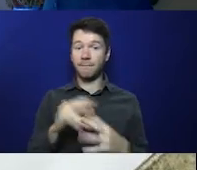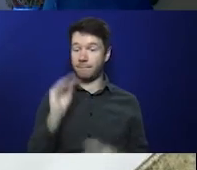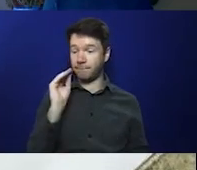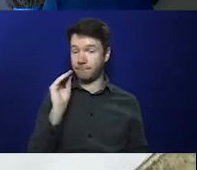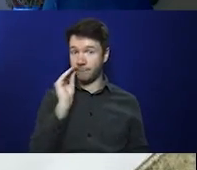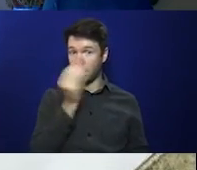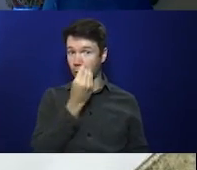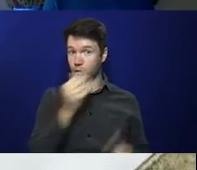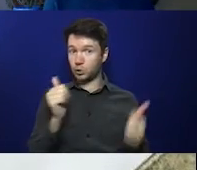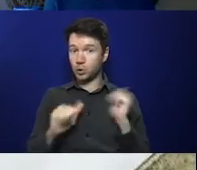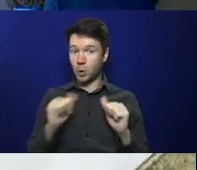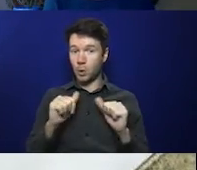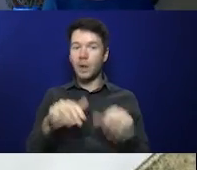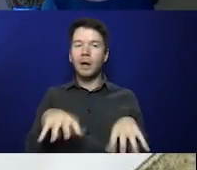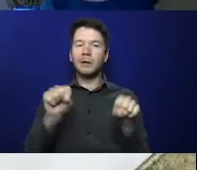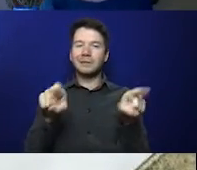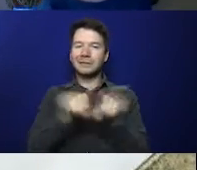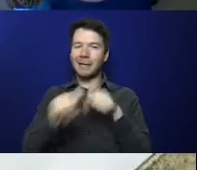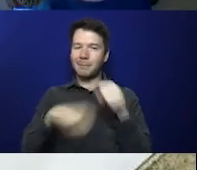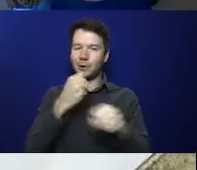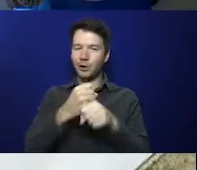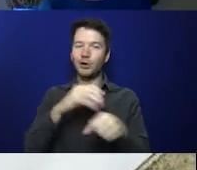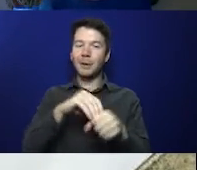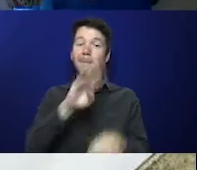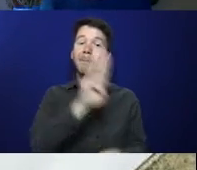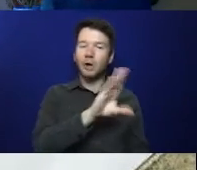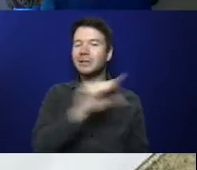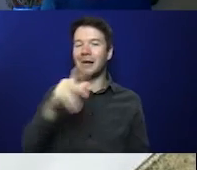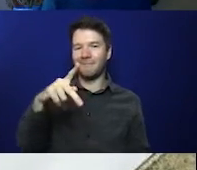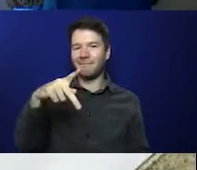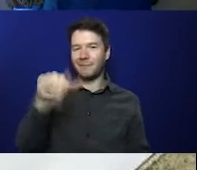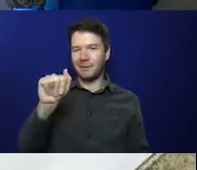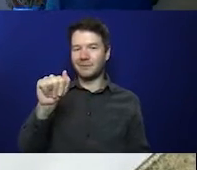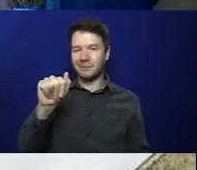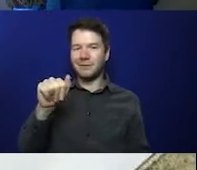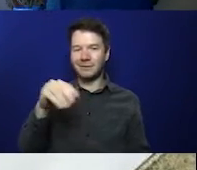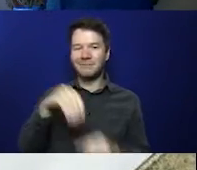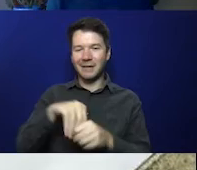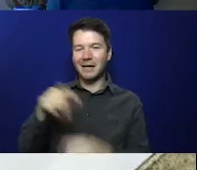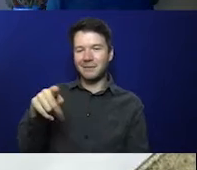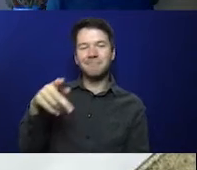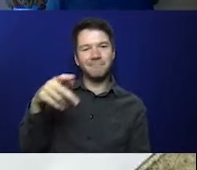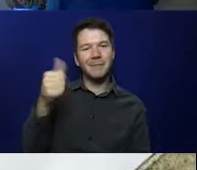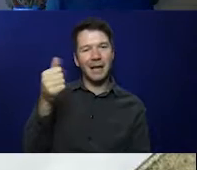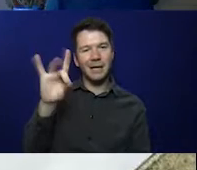The first American Flower Shows were held the same year in both Boston and Philadelphia in 1829.